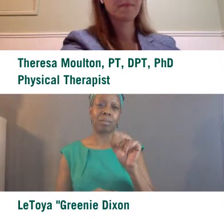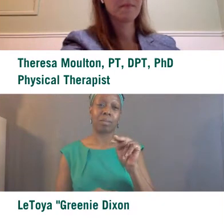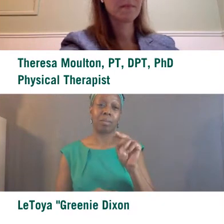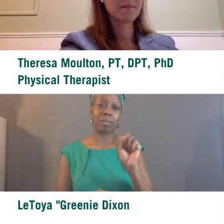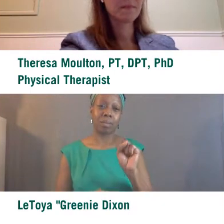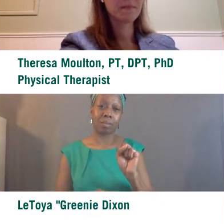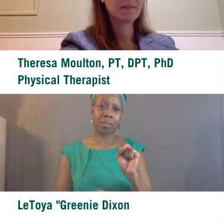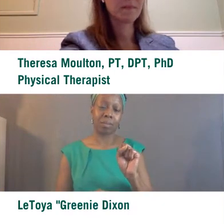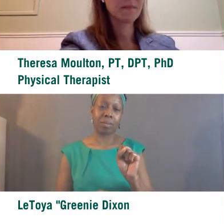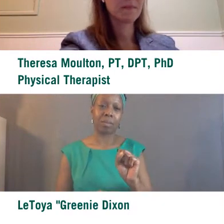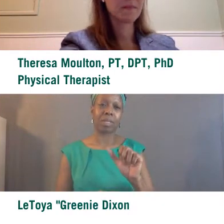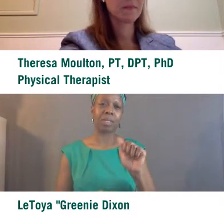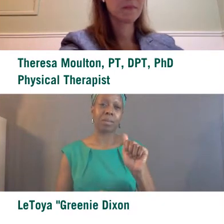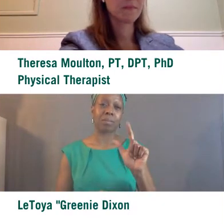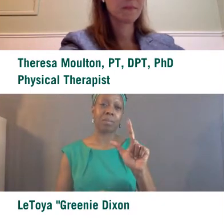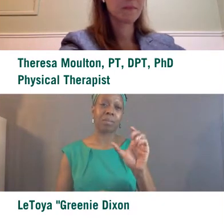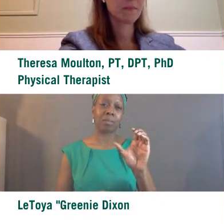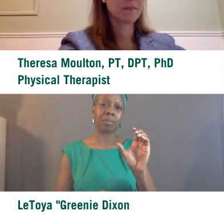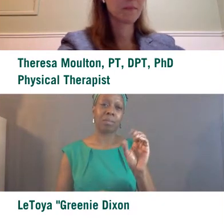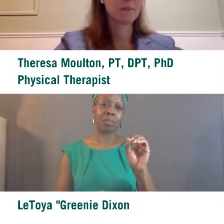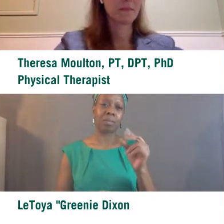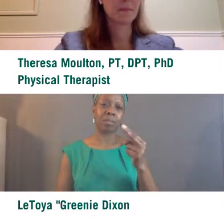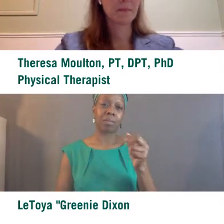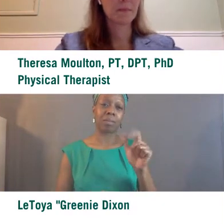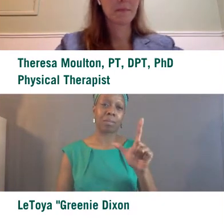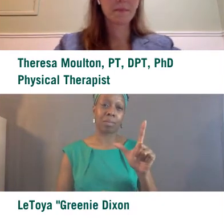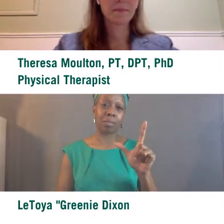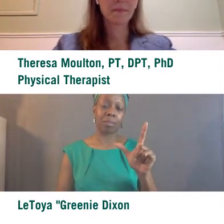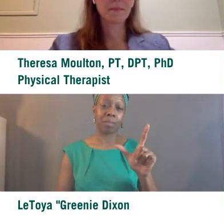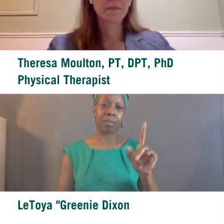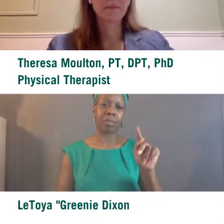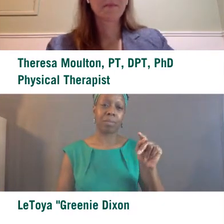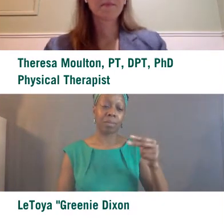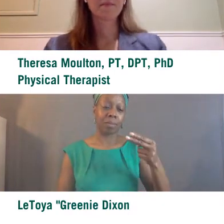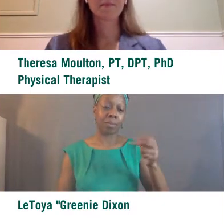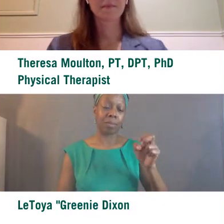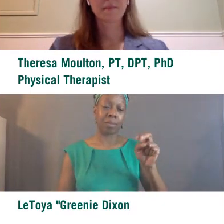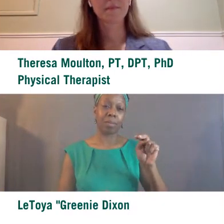I think exercise itself can reduce the stretch reflex.